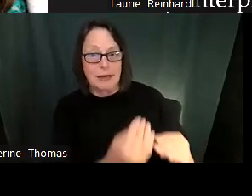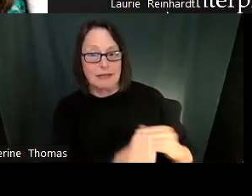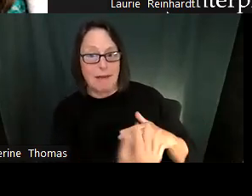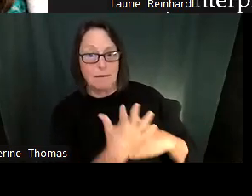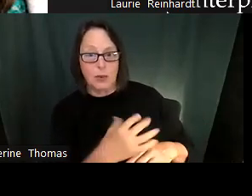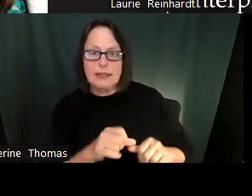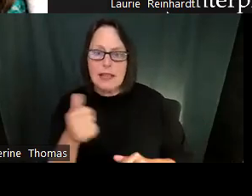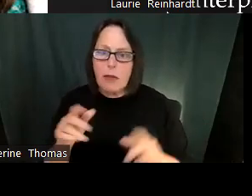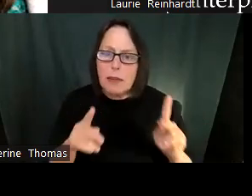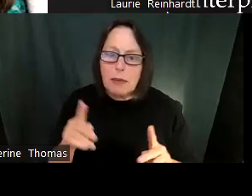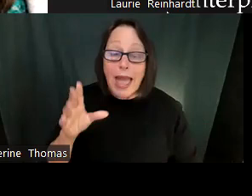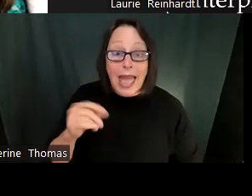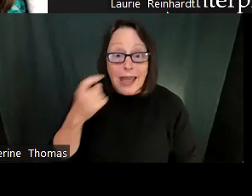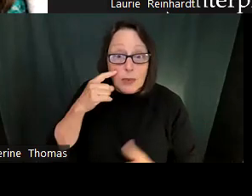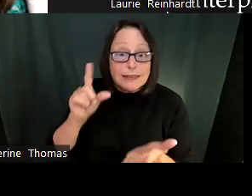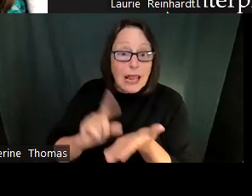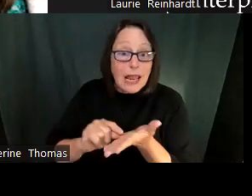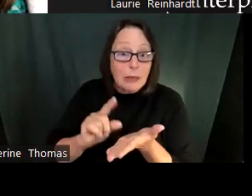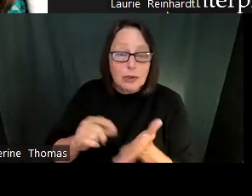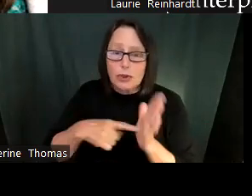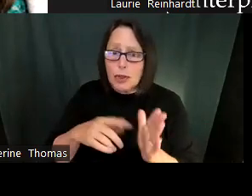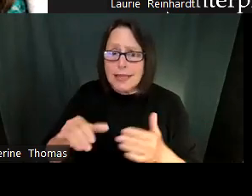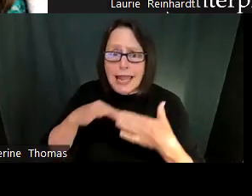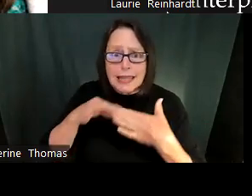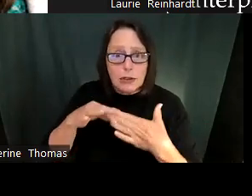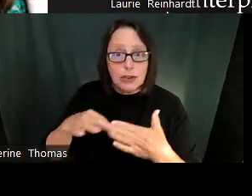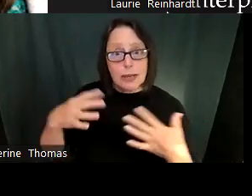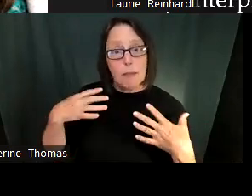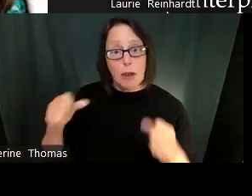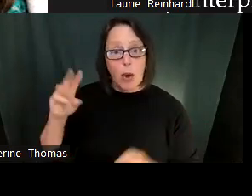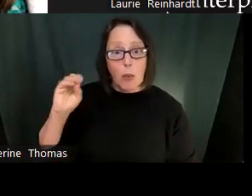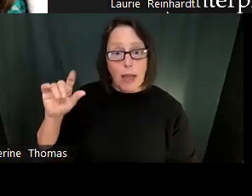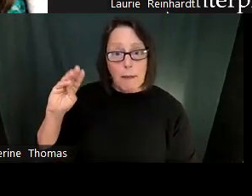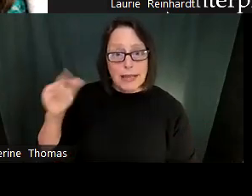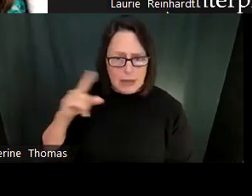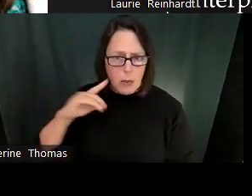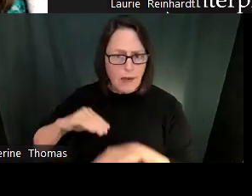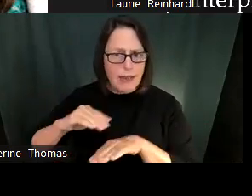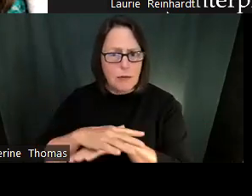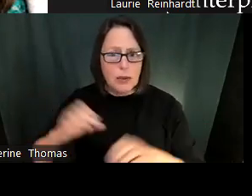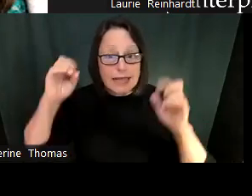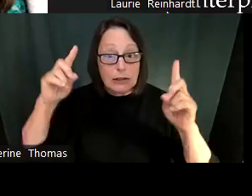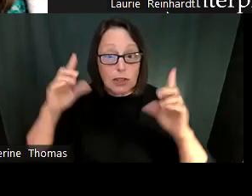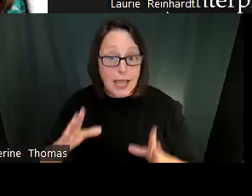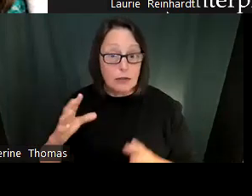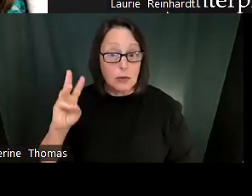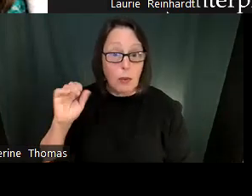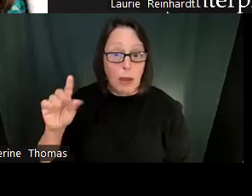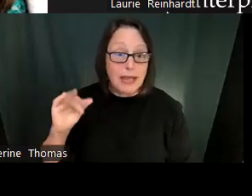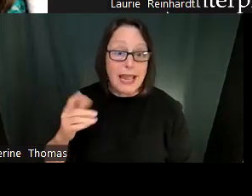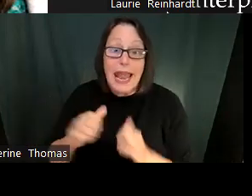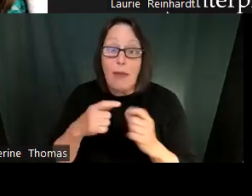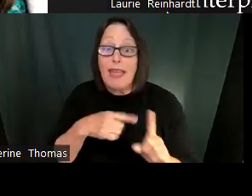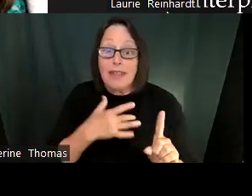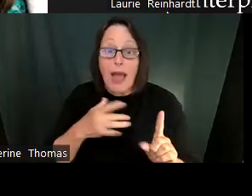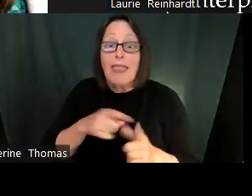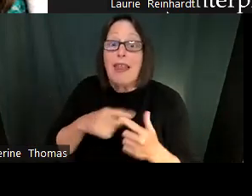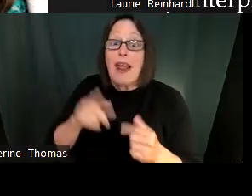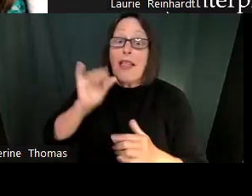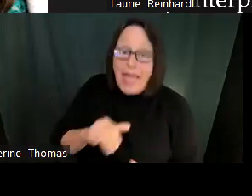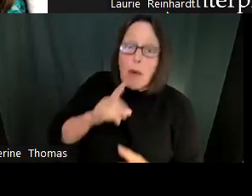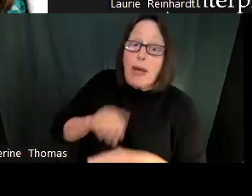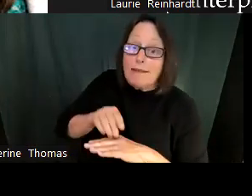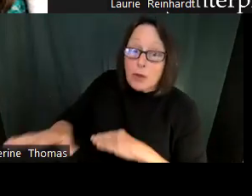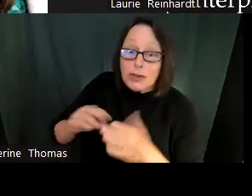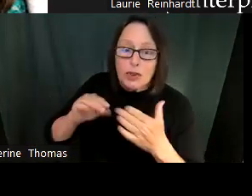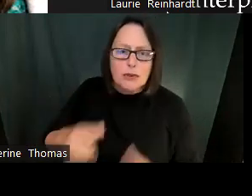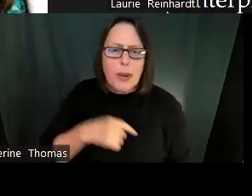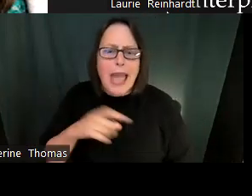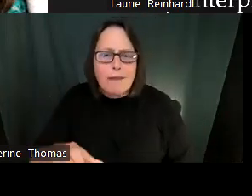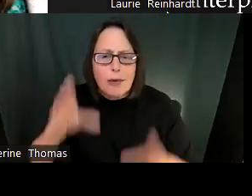How the group is feeling. We know emotion contagion is a real thing. So how other people are interacting, feeling, and understanding themselves will influence other people.